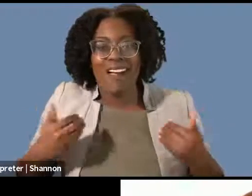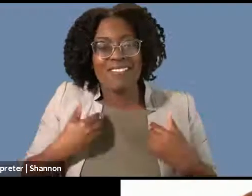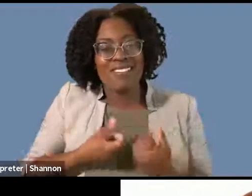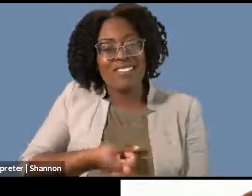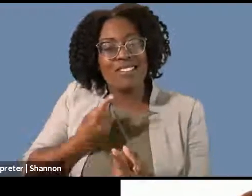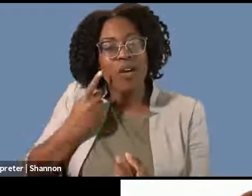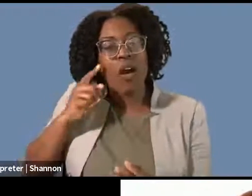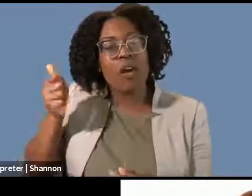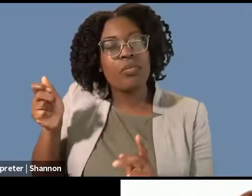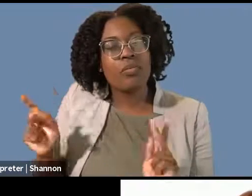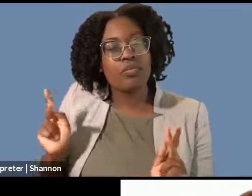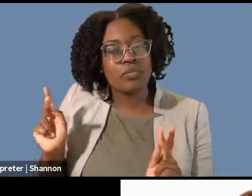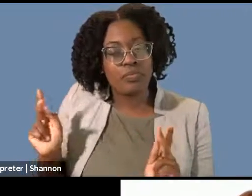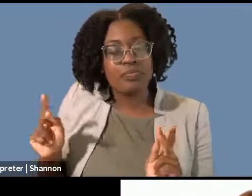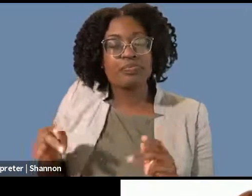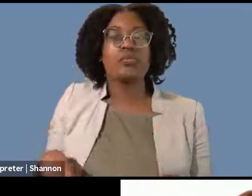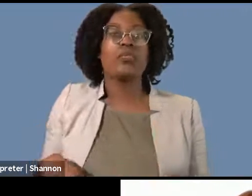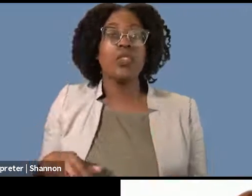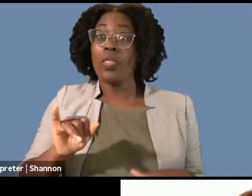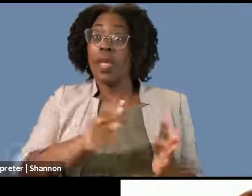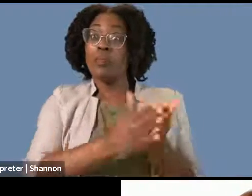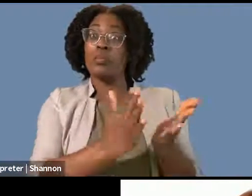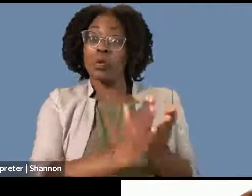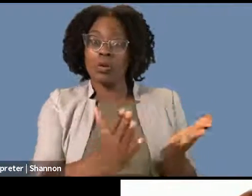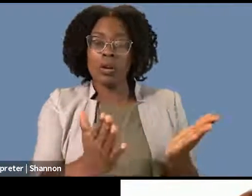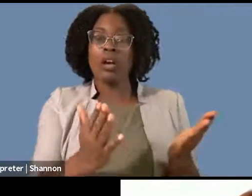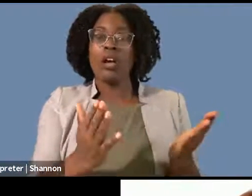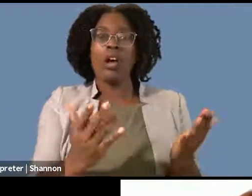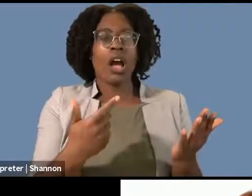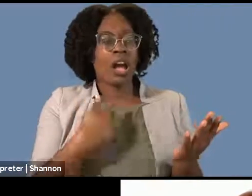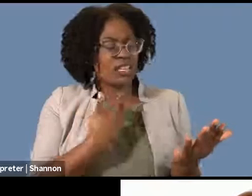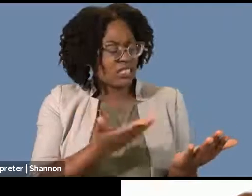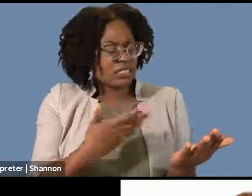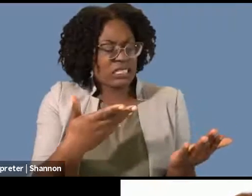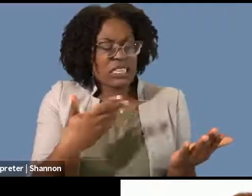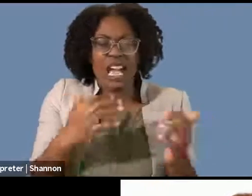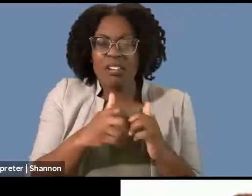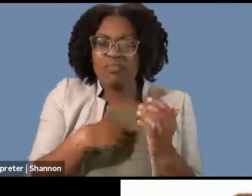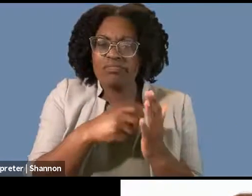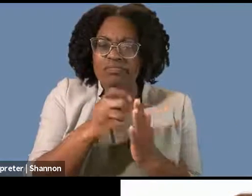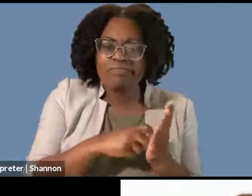I was digging into the family genealogy and trying to understand the decisions and choices my parents